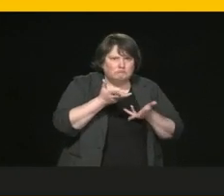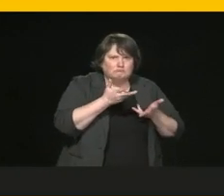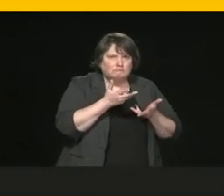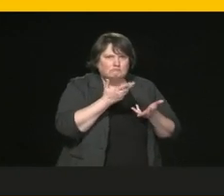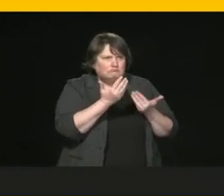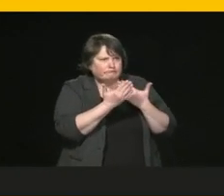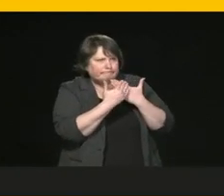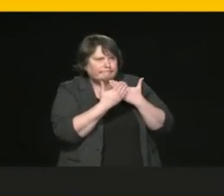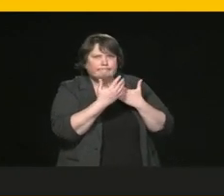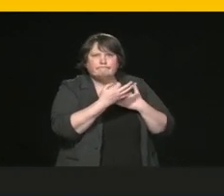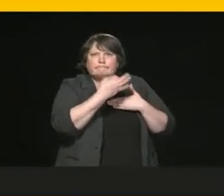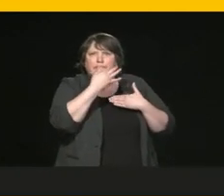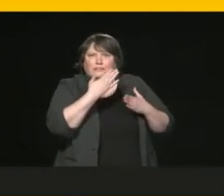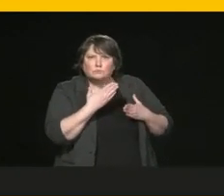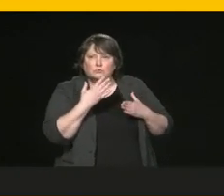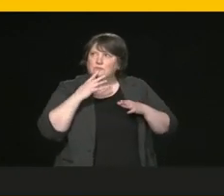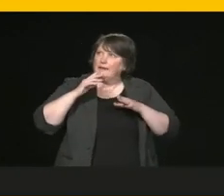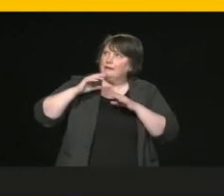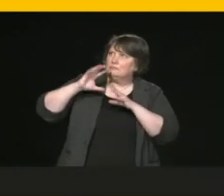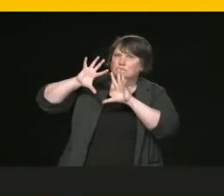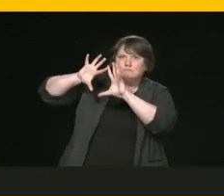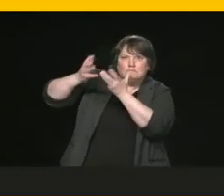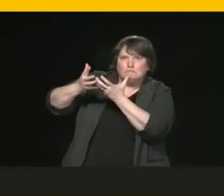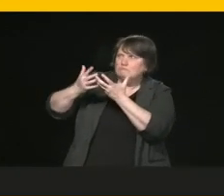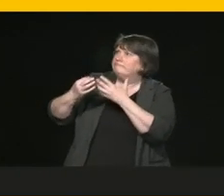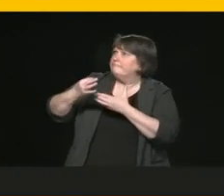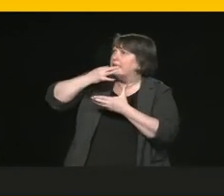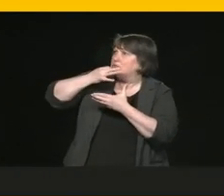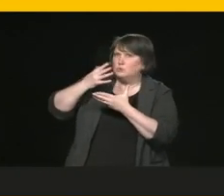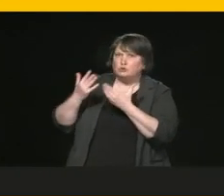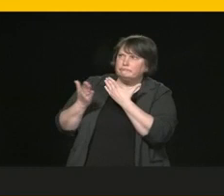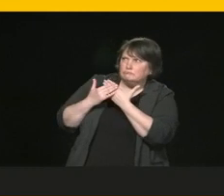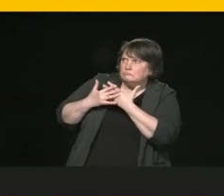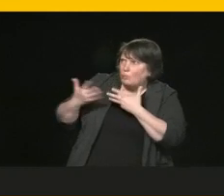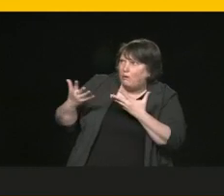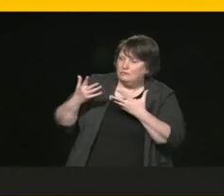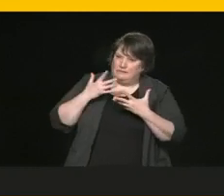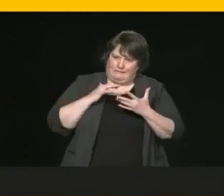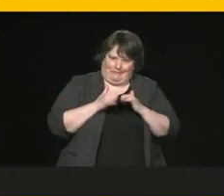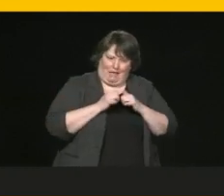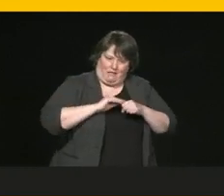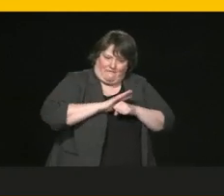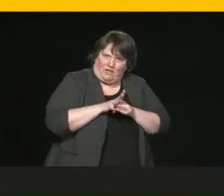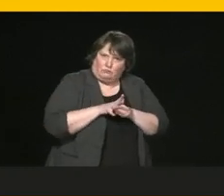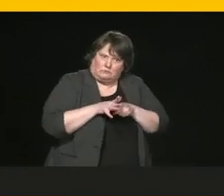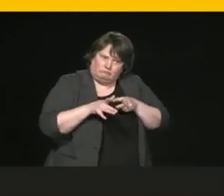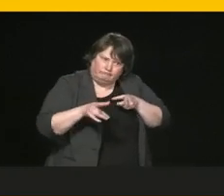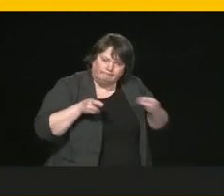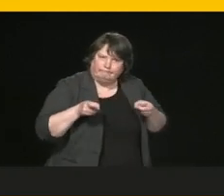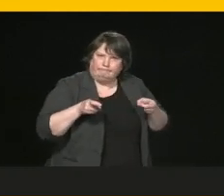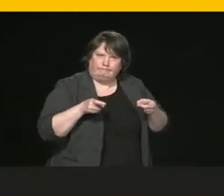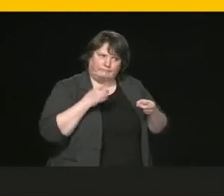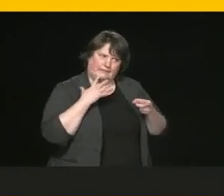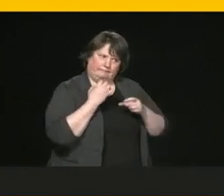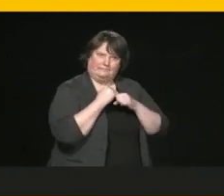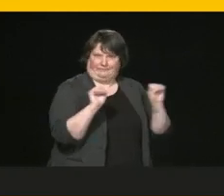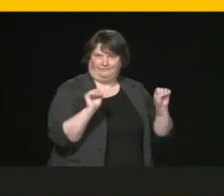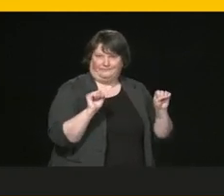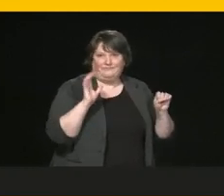TO CONTINUE TO WORK WITH LOCAL EXPERTS AND INTERNATIONAL